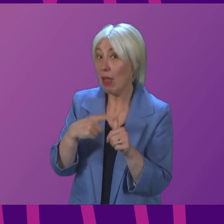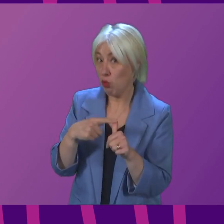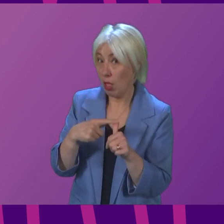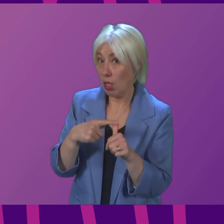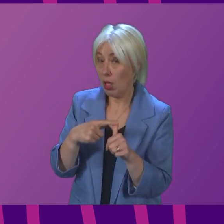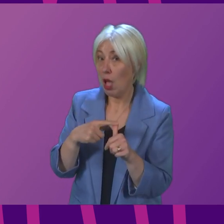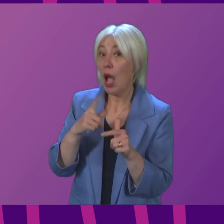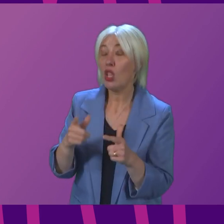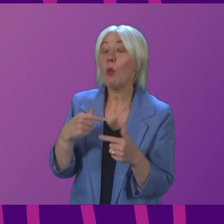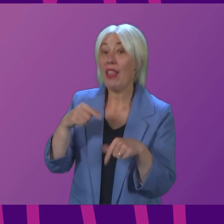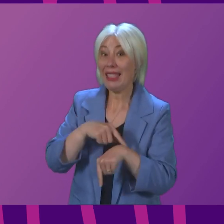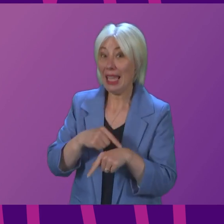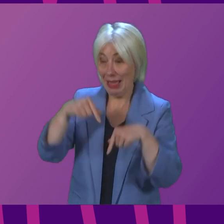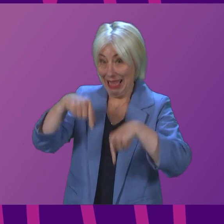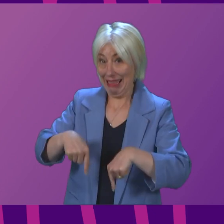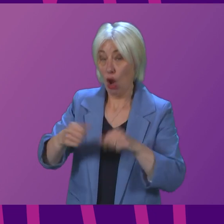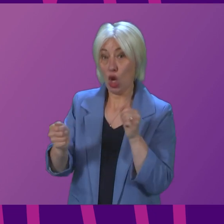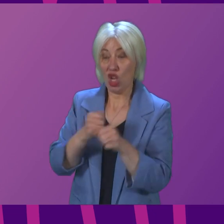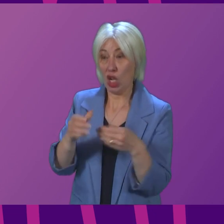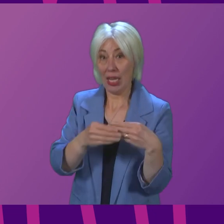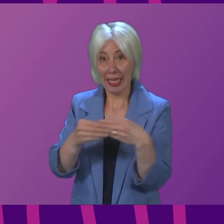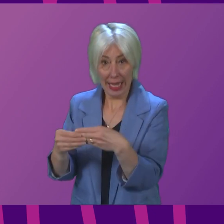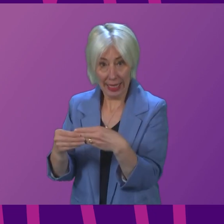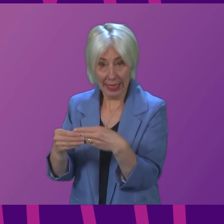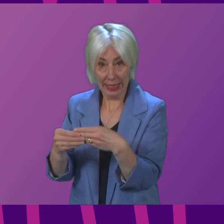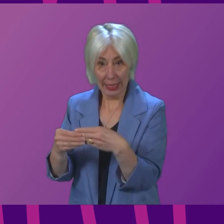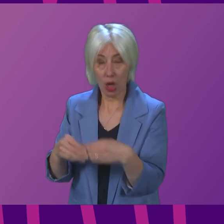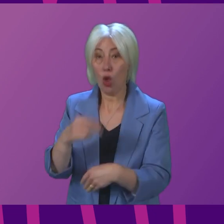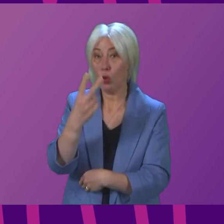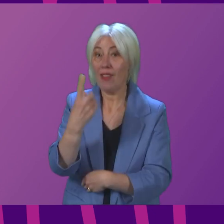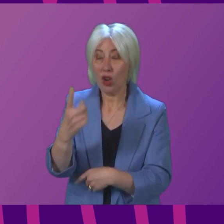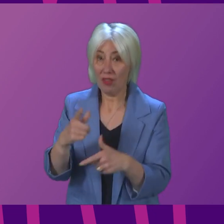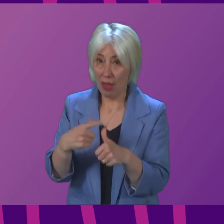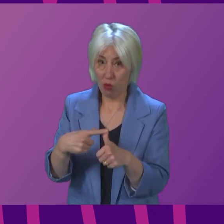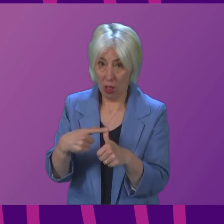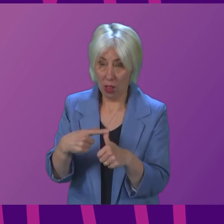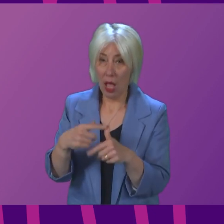By the time the Scottish Government changed its guidance and guidelines on 21 April, nearly